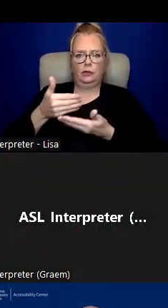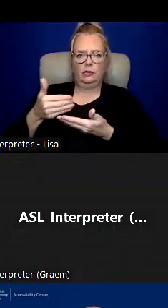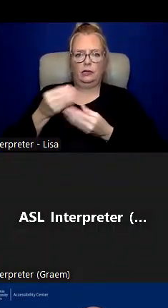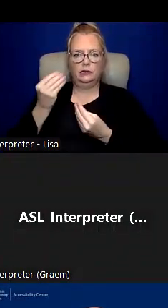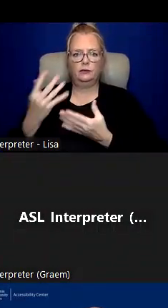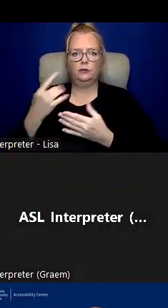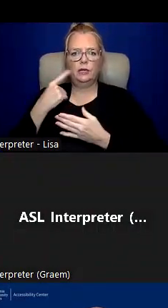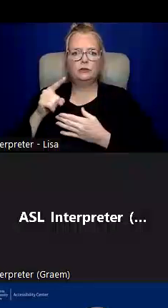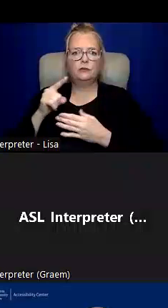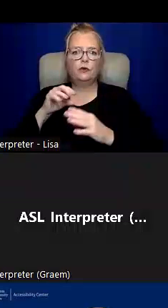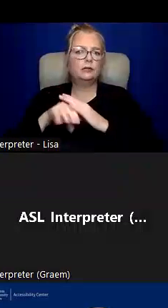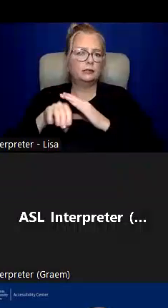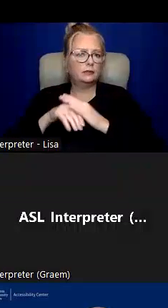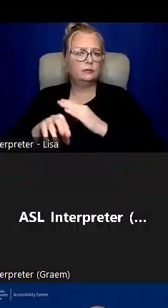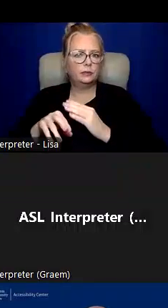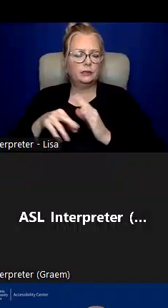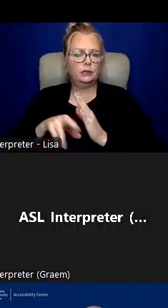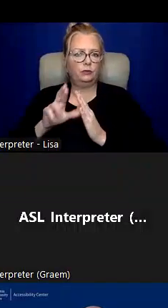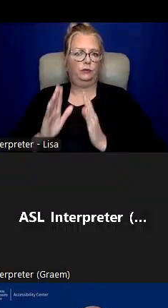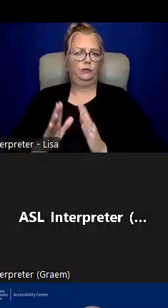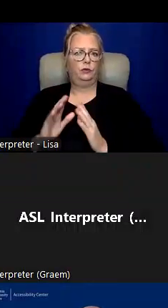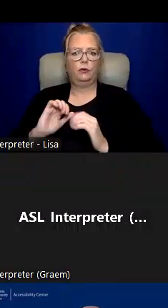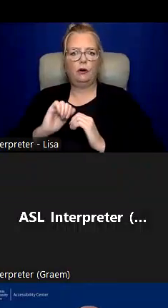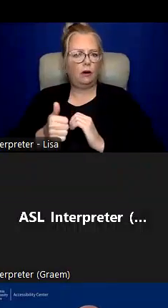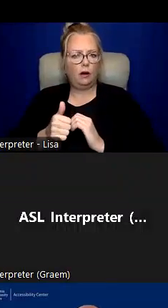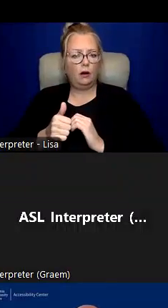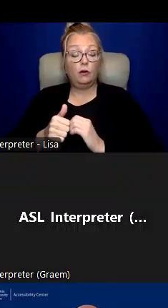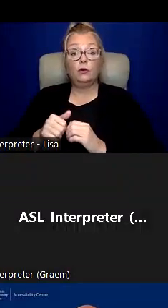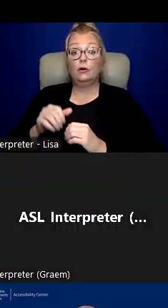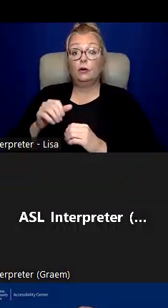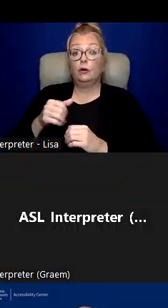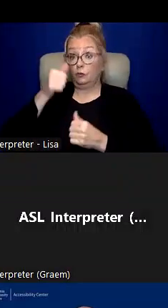And in the case of the pilot that I was talking about before,